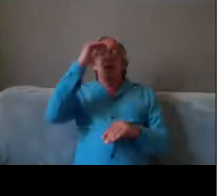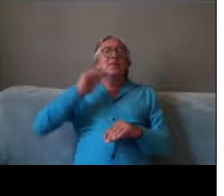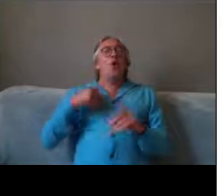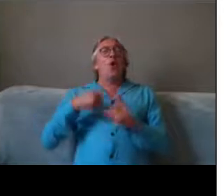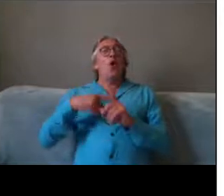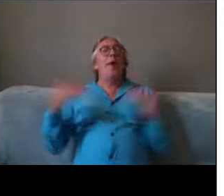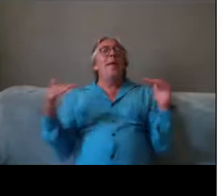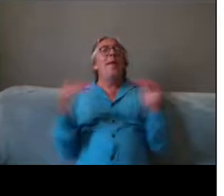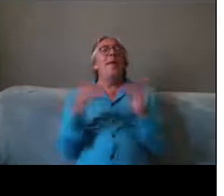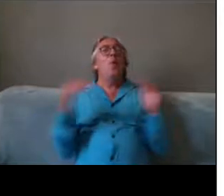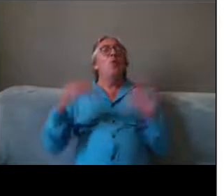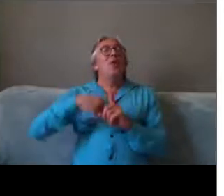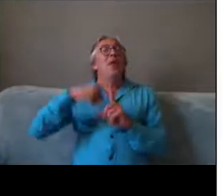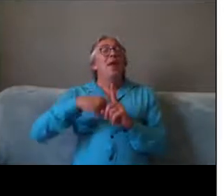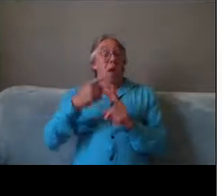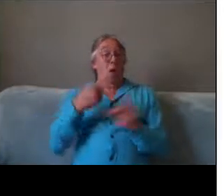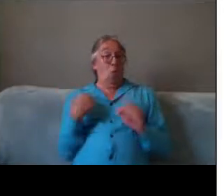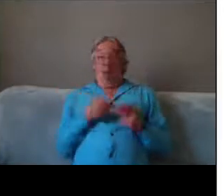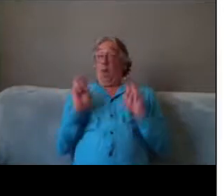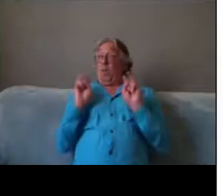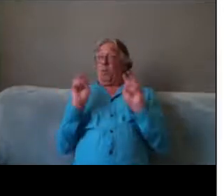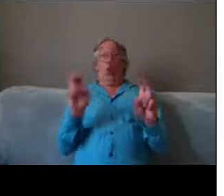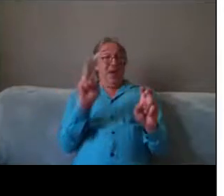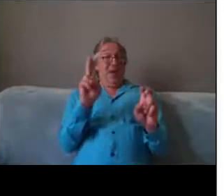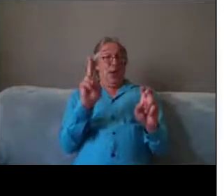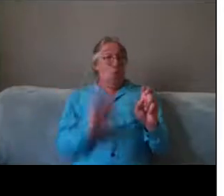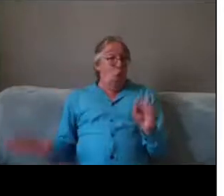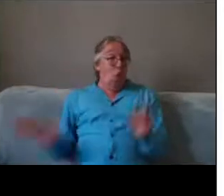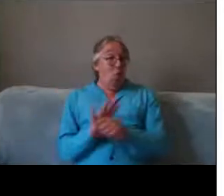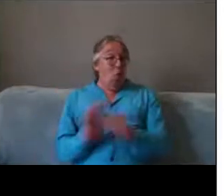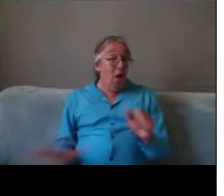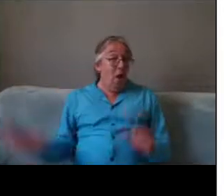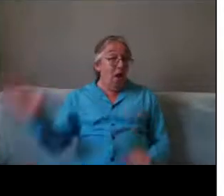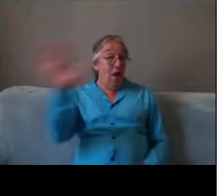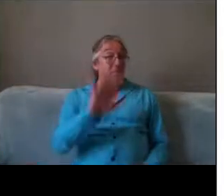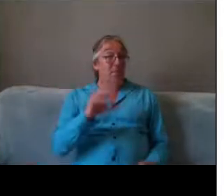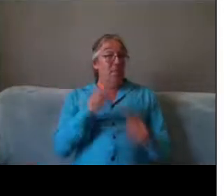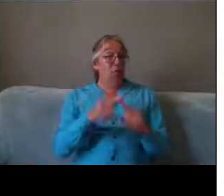For the definition we came up Inclusive mobility for us means